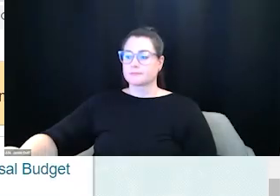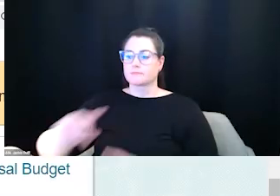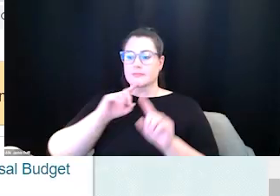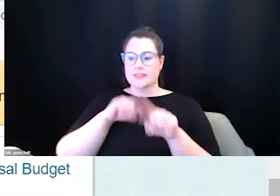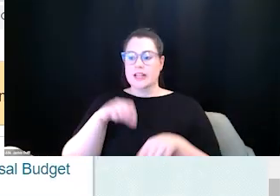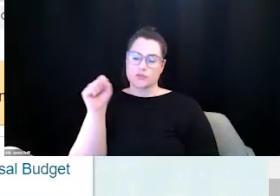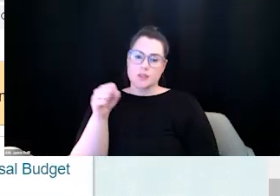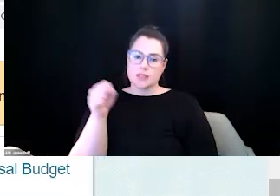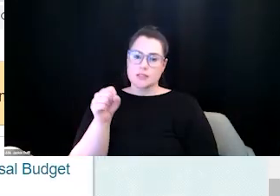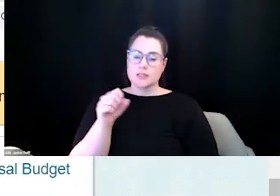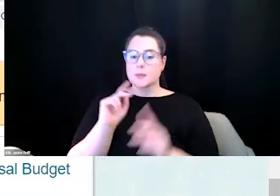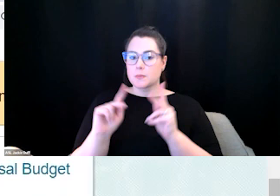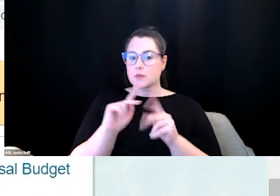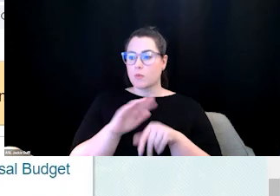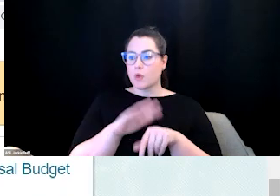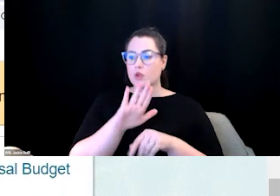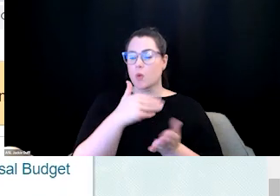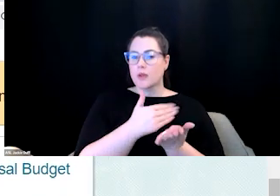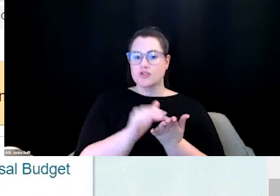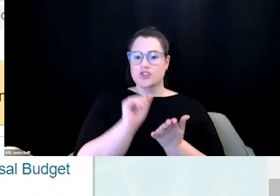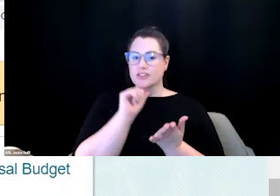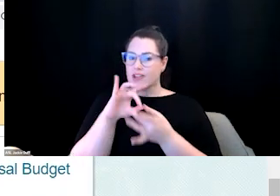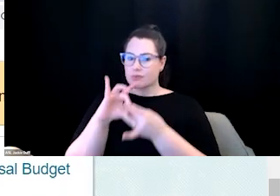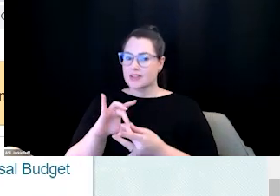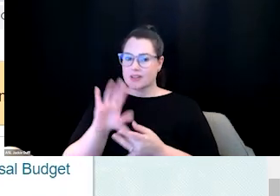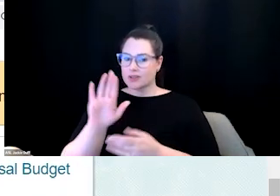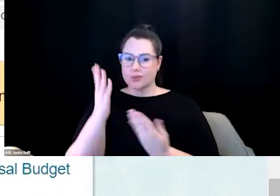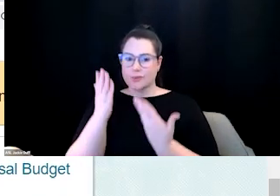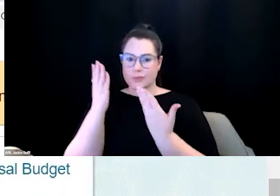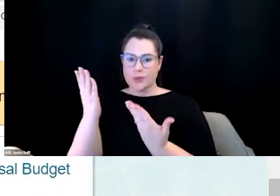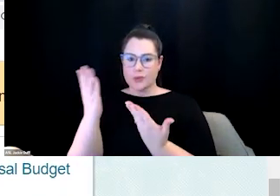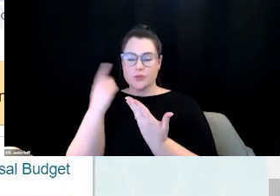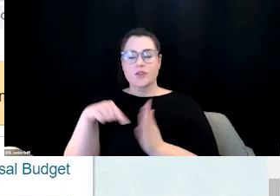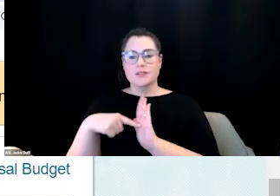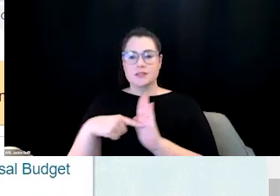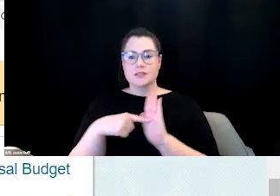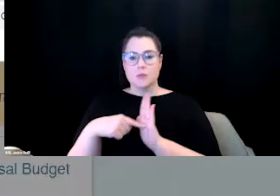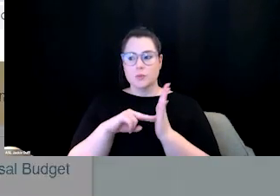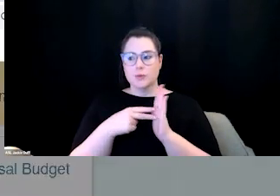I hope that makes sense. So for this demo purpose, I'm going to remove test user. This person is not getting any money.